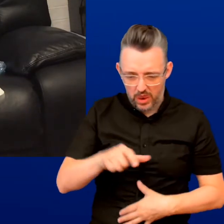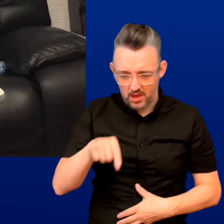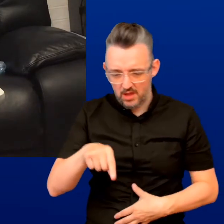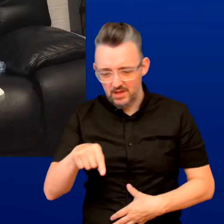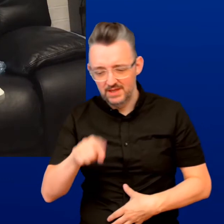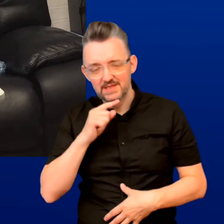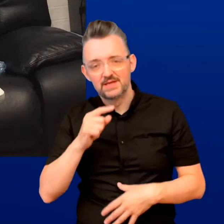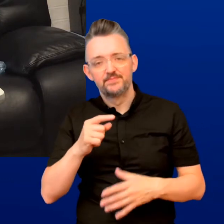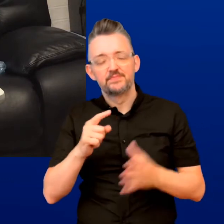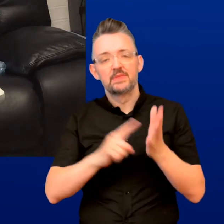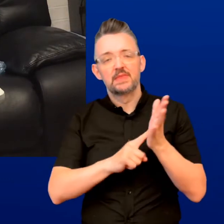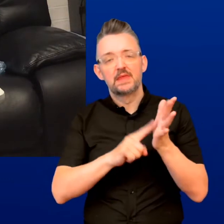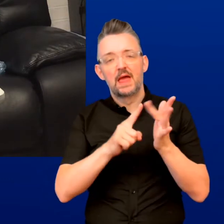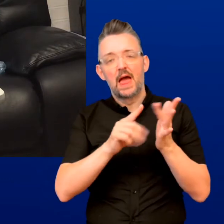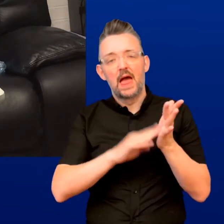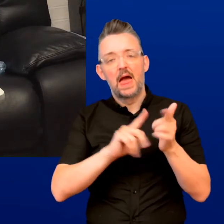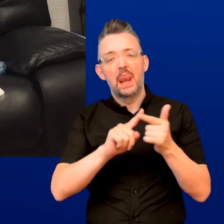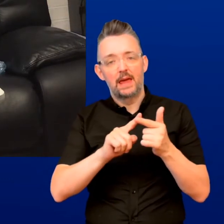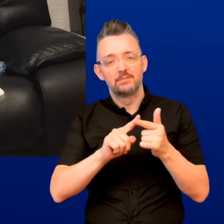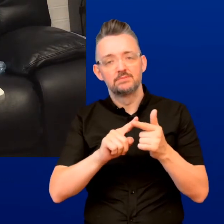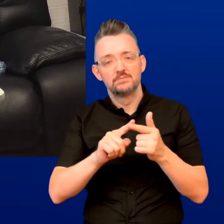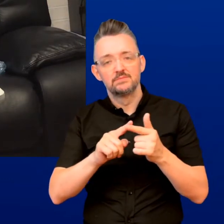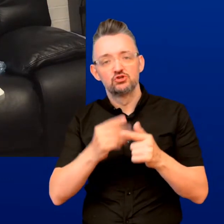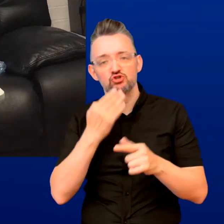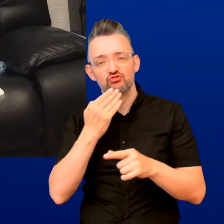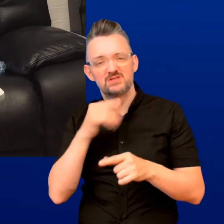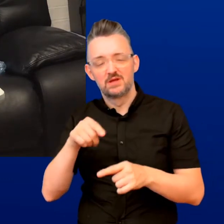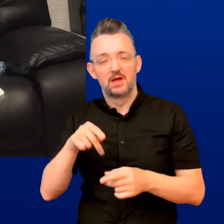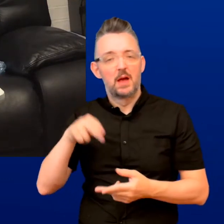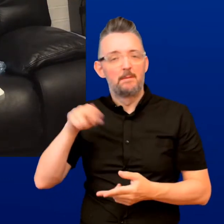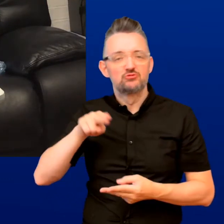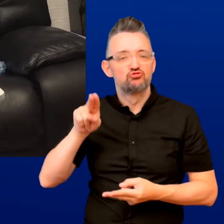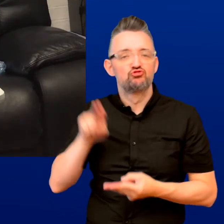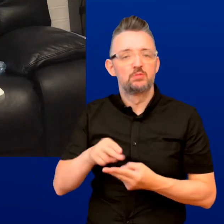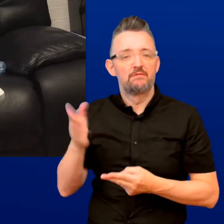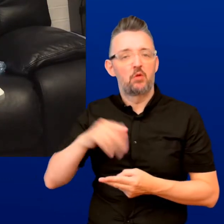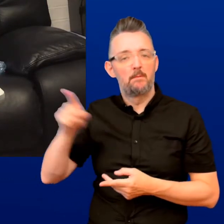lime green. These were a pack of cheap paints out of The Pound Shop.